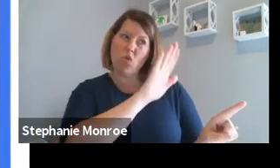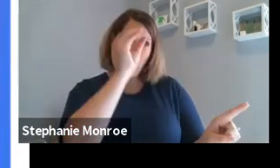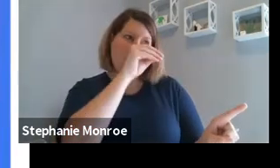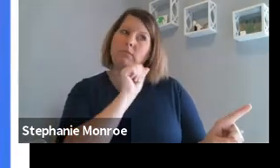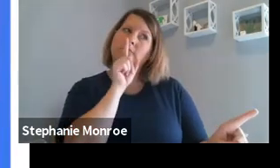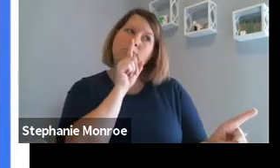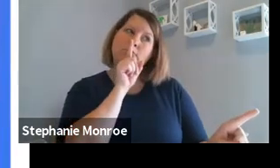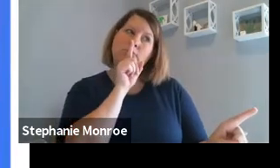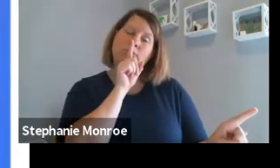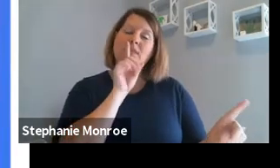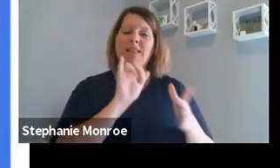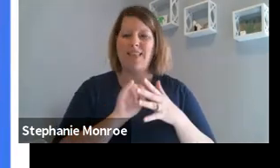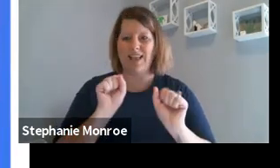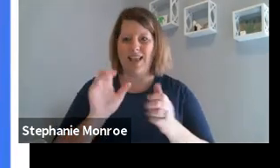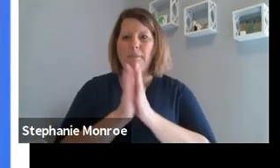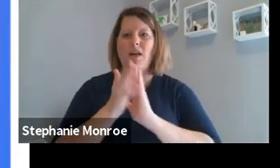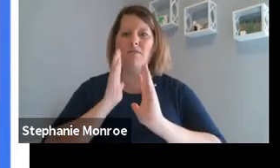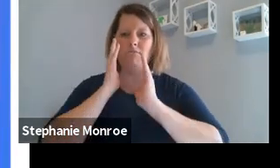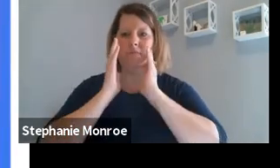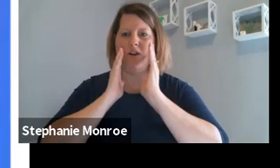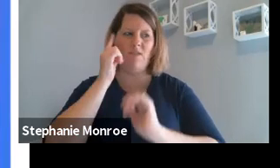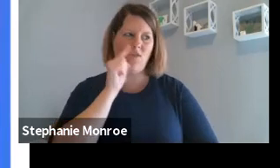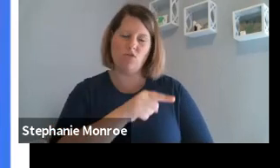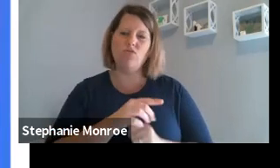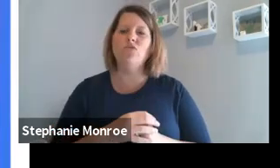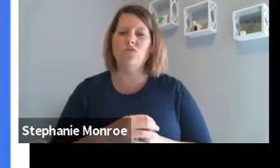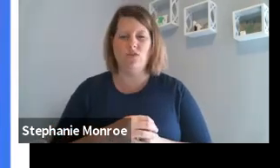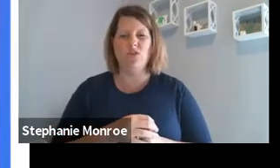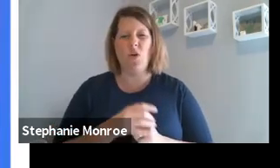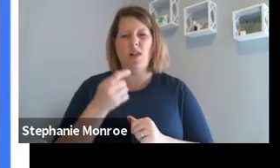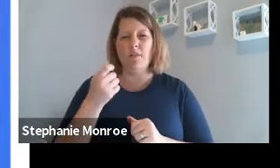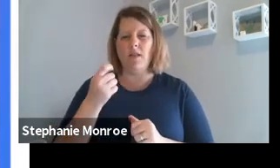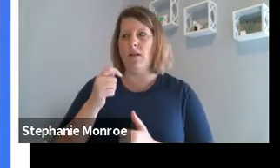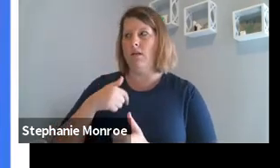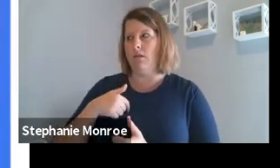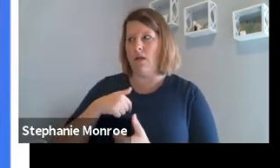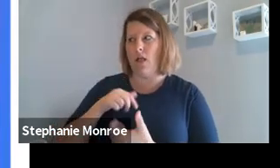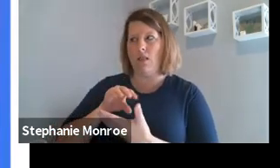a very embarrassing situation for the victim. Little by little the victim learns to be powerless,